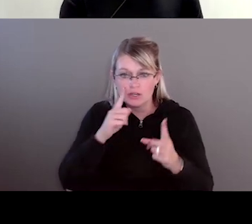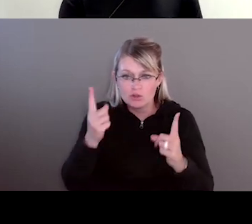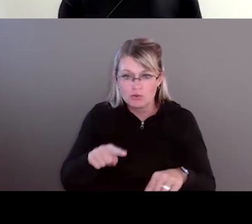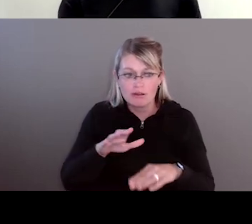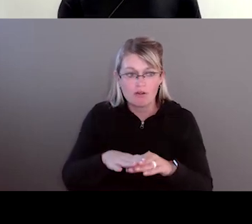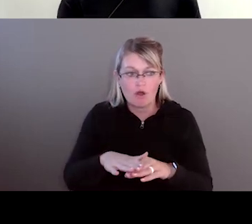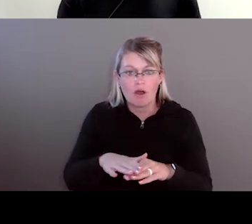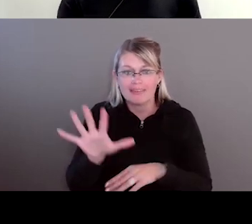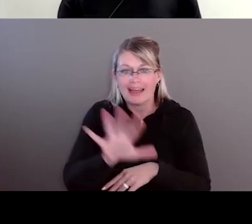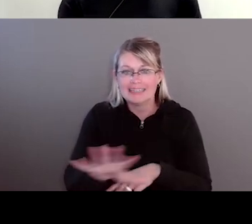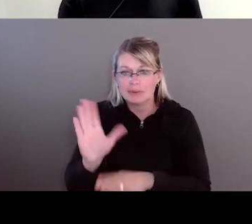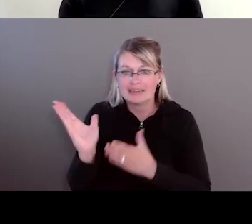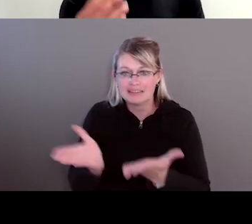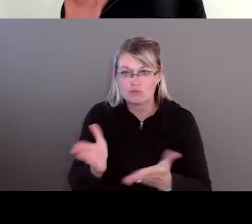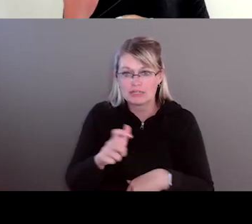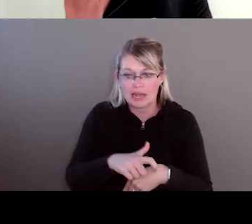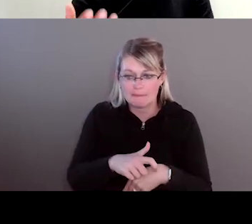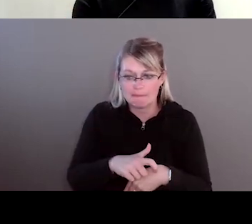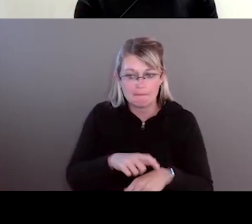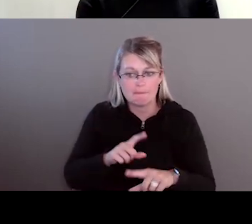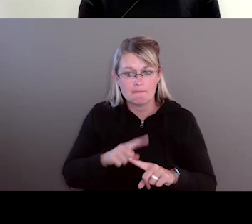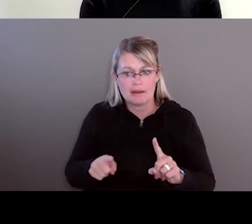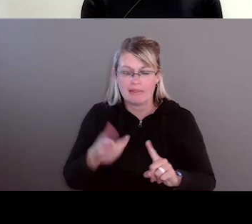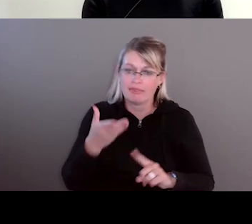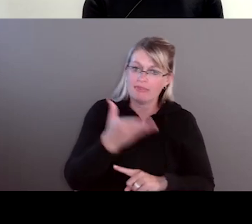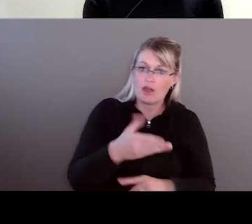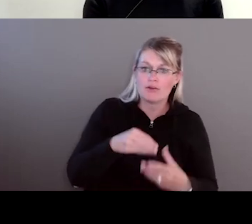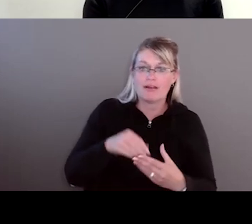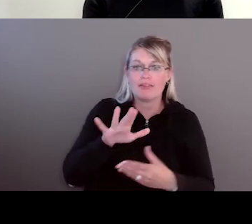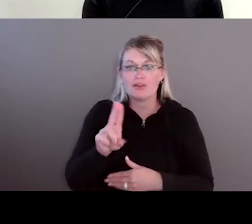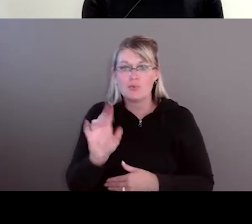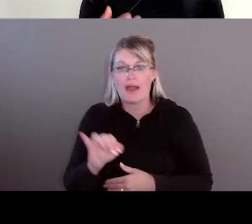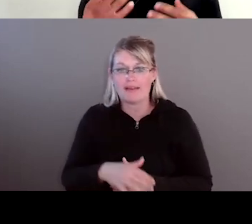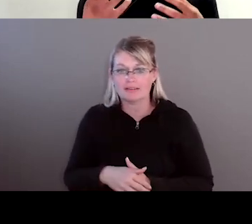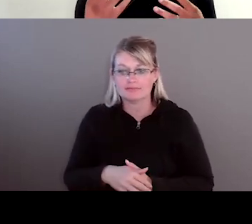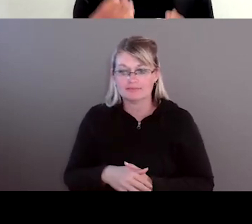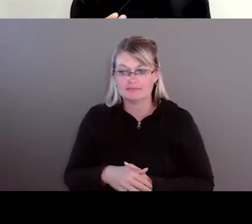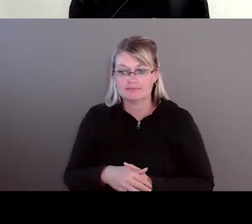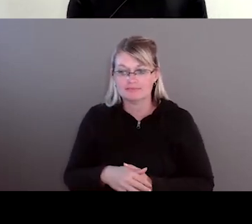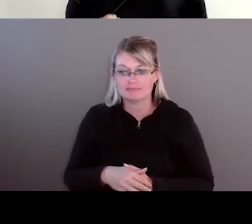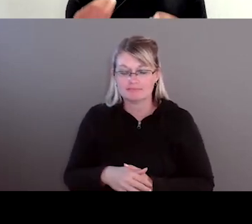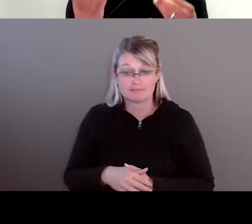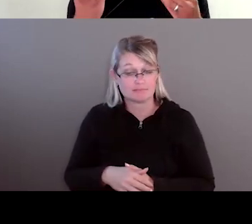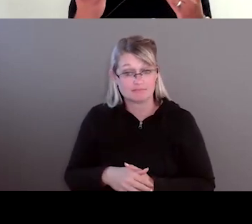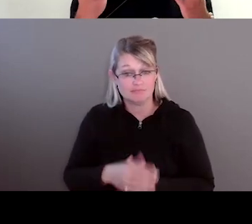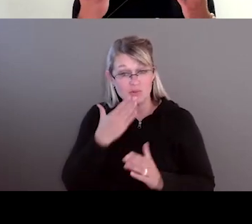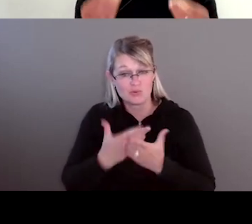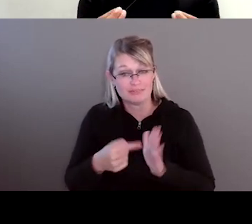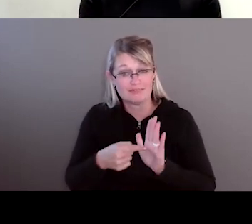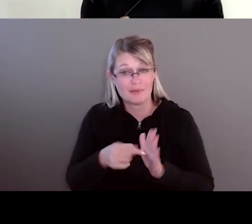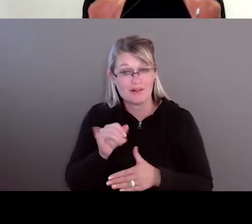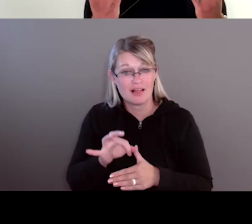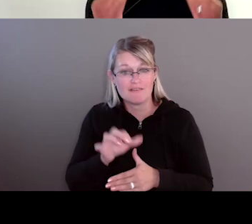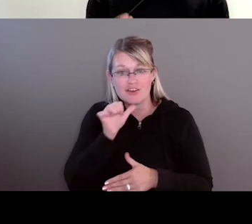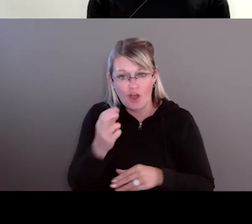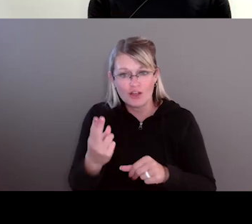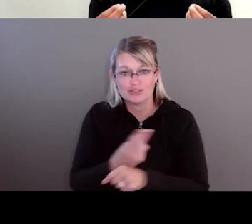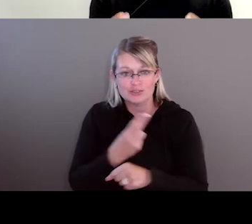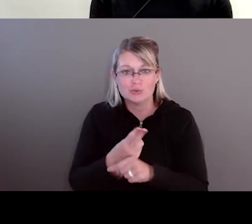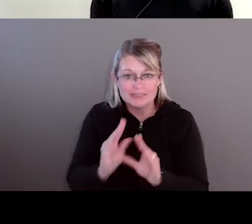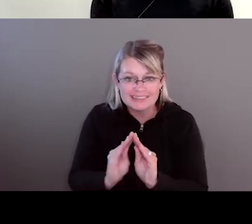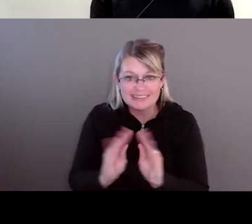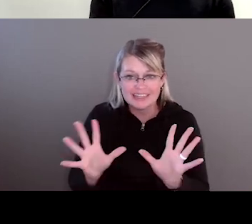delivery time. Here it was inside the UI. This is a good example of not using clear language